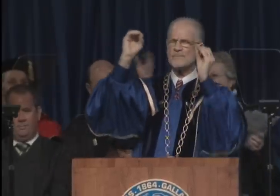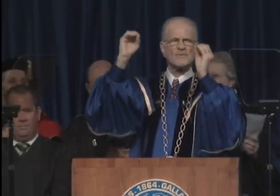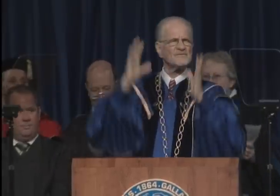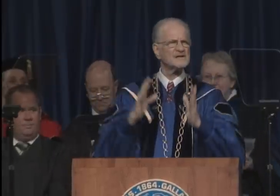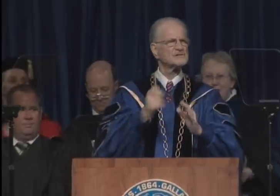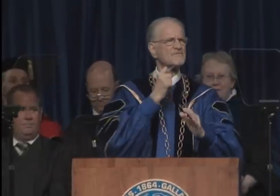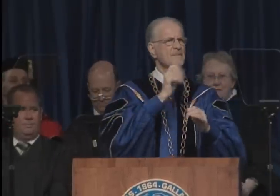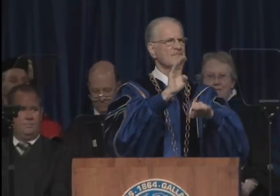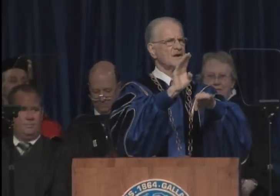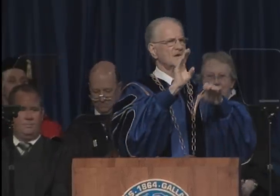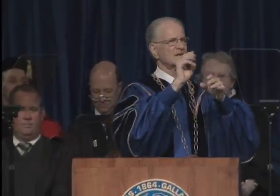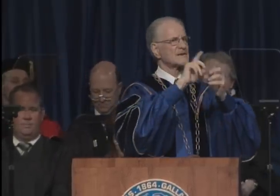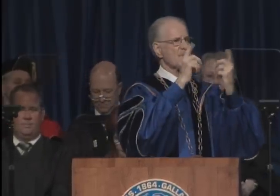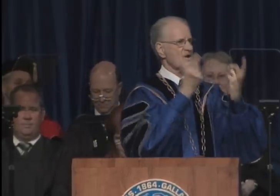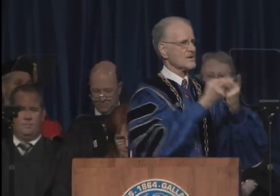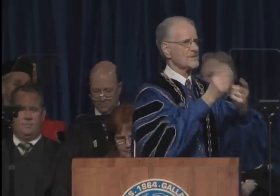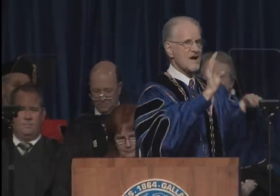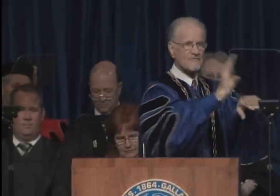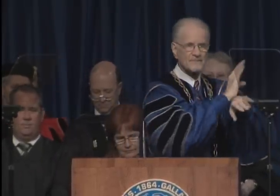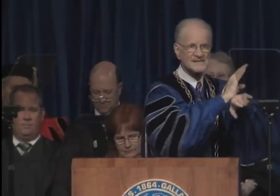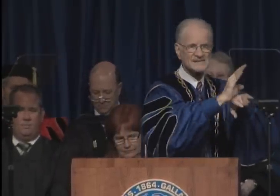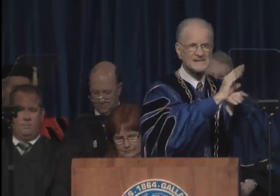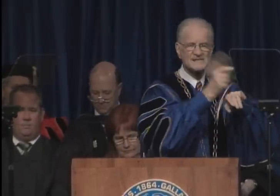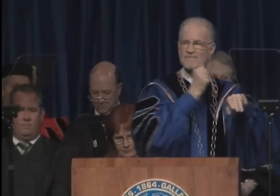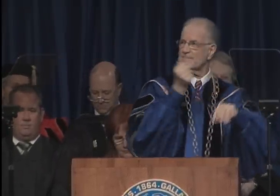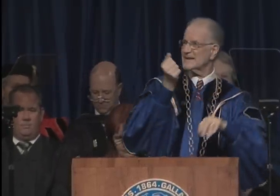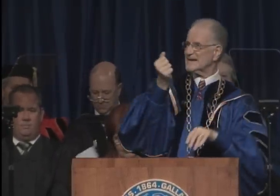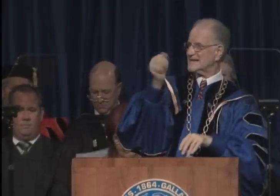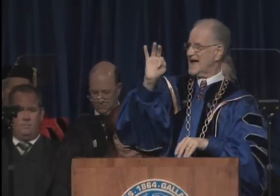Dr. Chaikind, a professor in the Department of Business